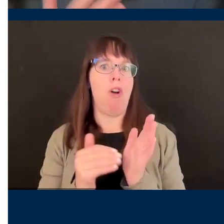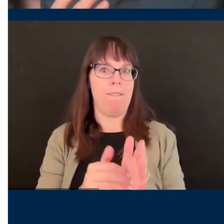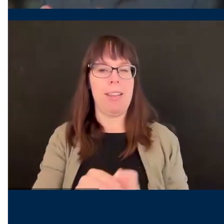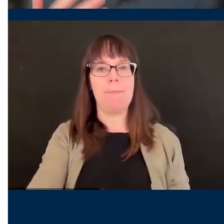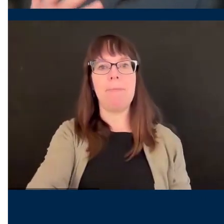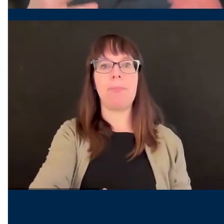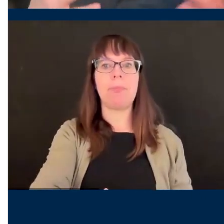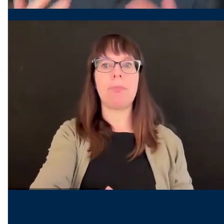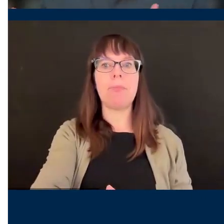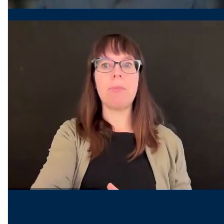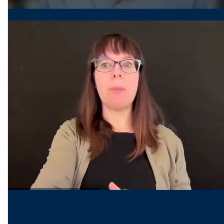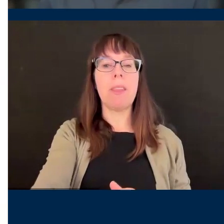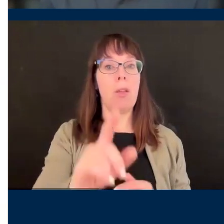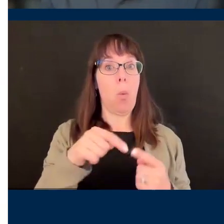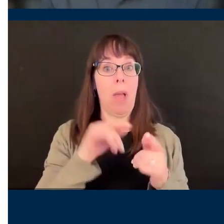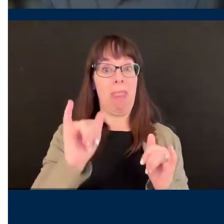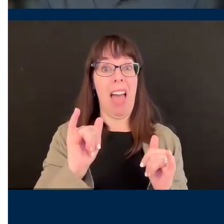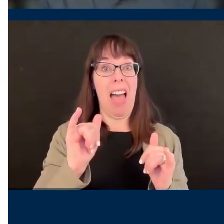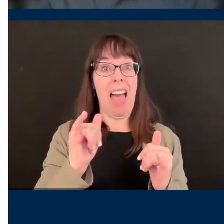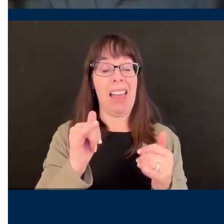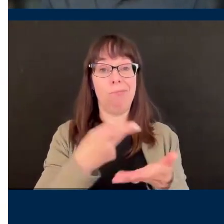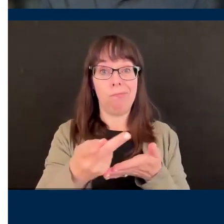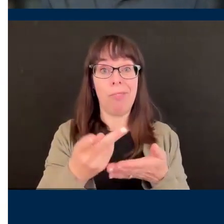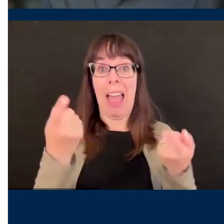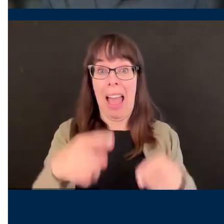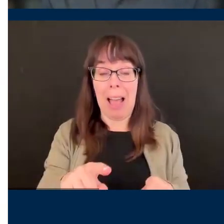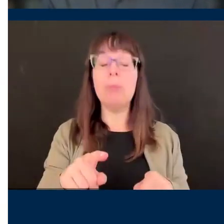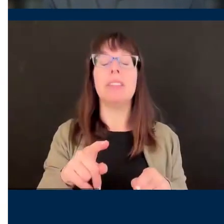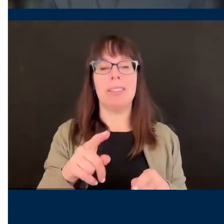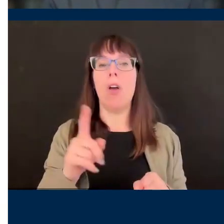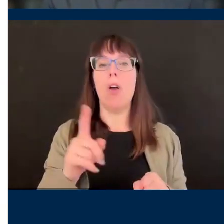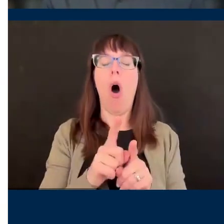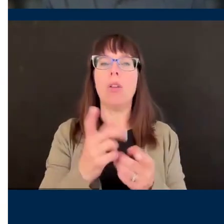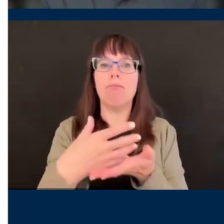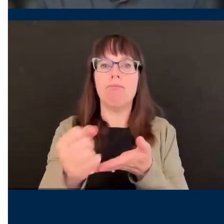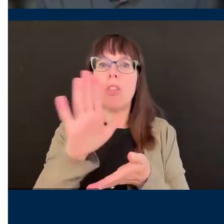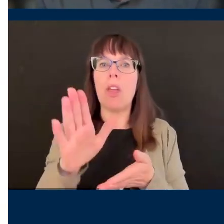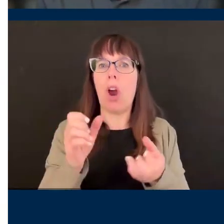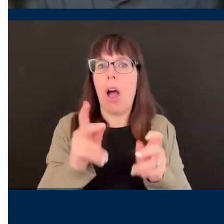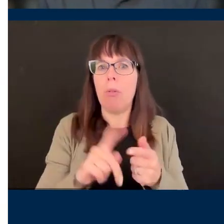When this breakdown occurs, we're also eroding their opportunity to learn about health information